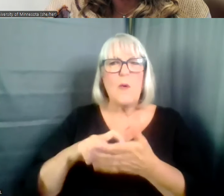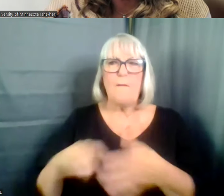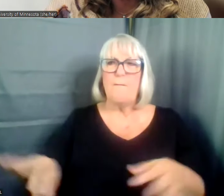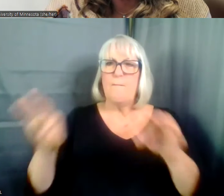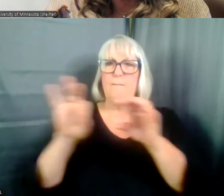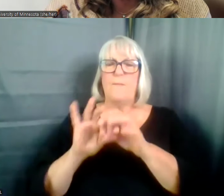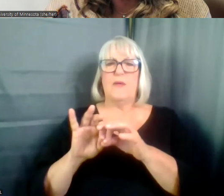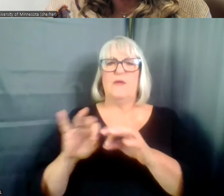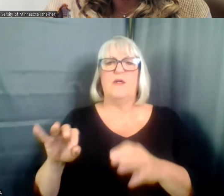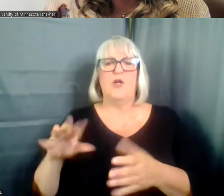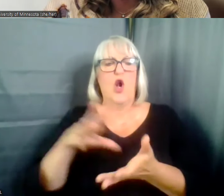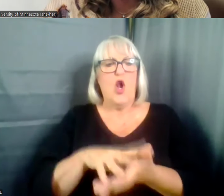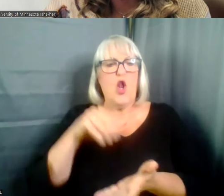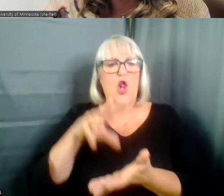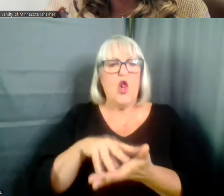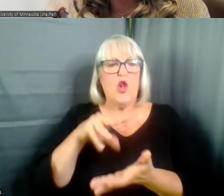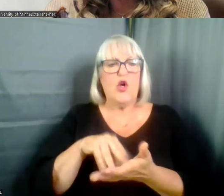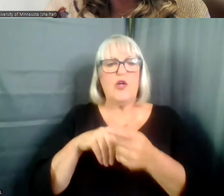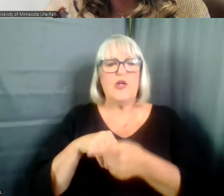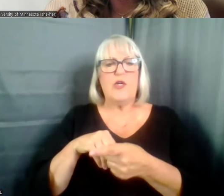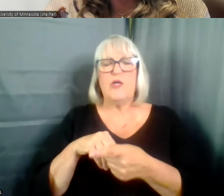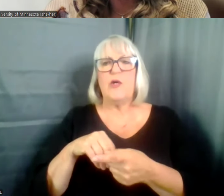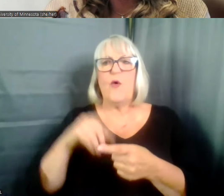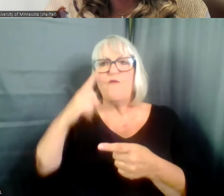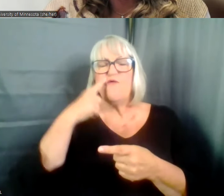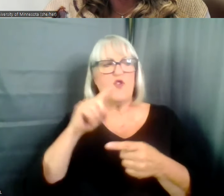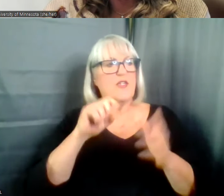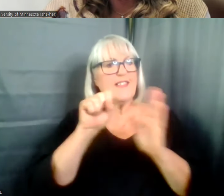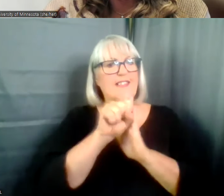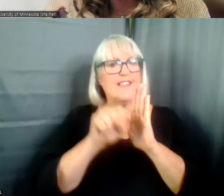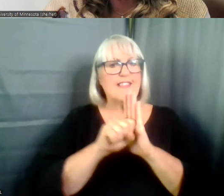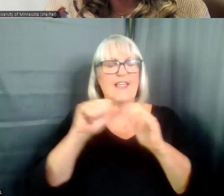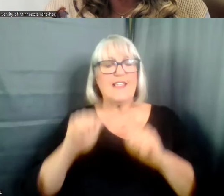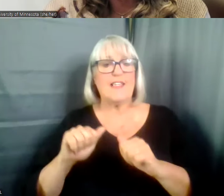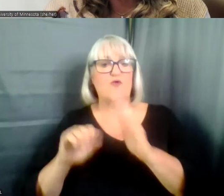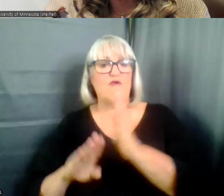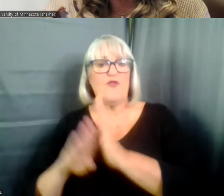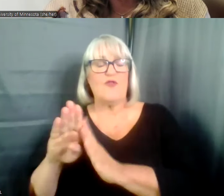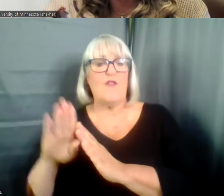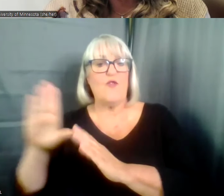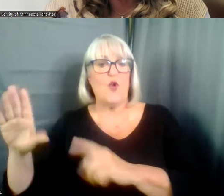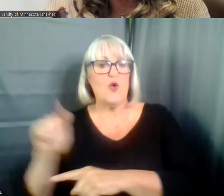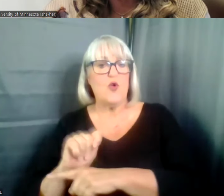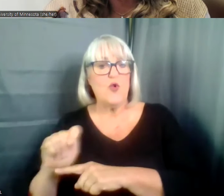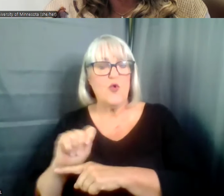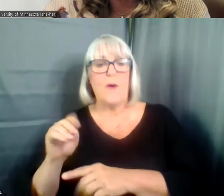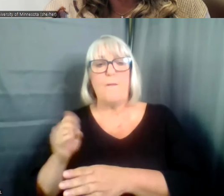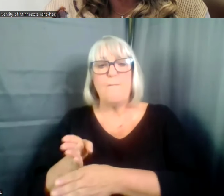key criteria for states who are continuing to develop their training and career pathways and initiatives for these